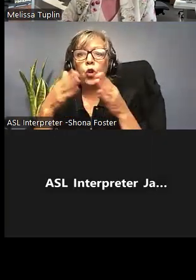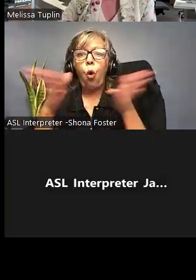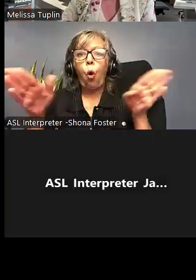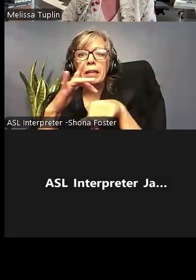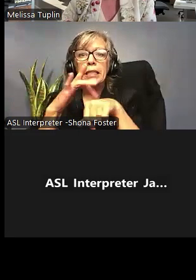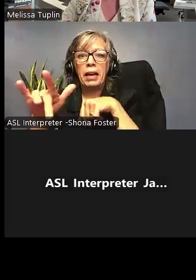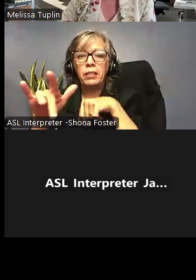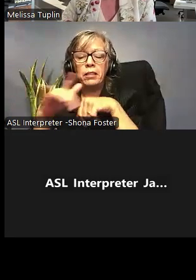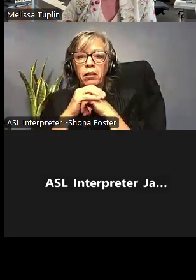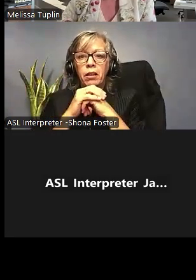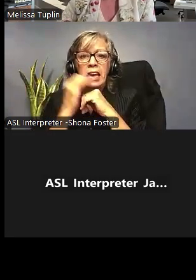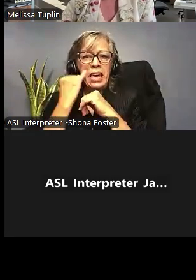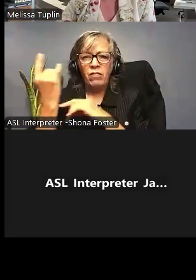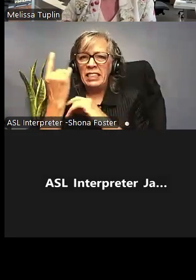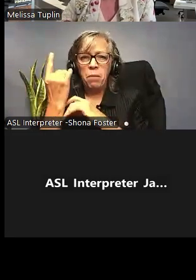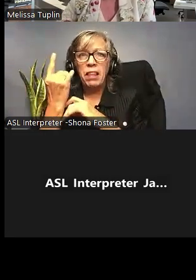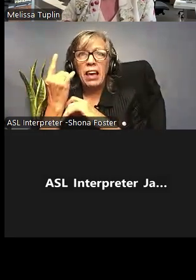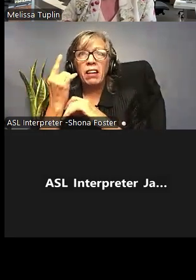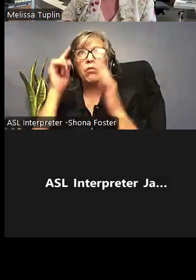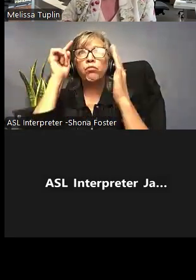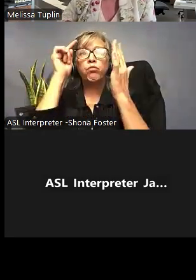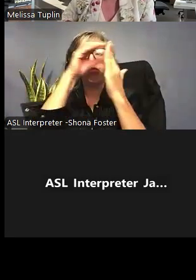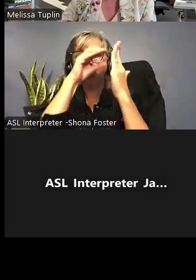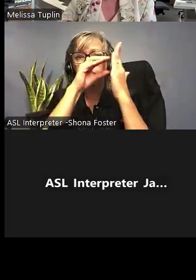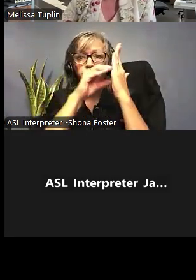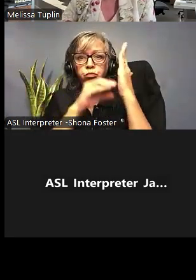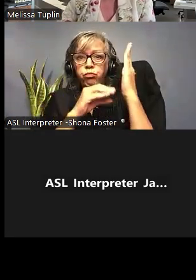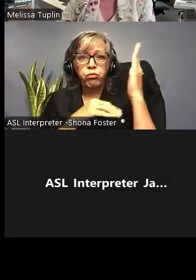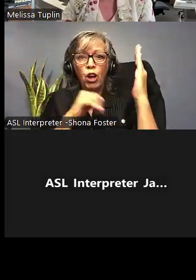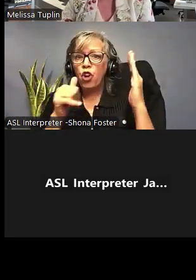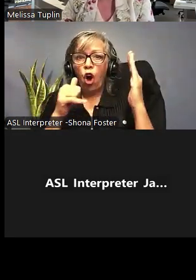that you weren't able to share in any of the written criteria sections that you